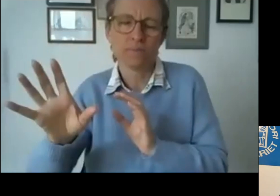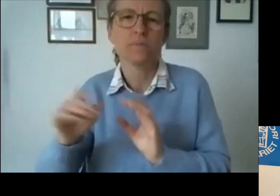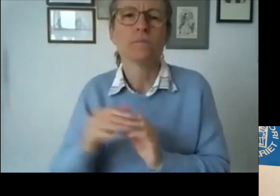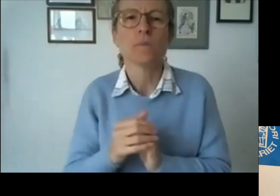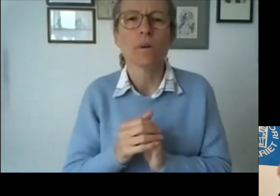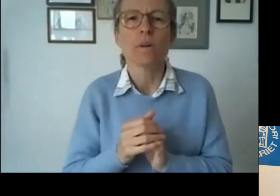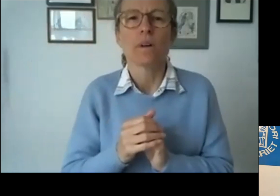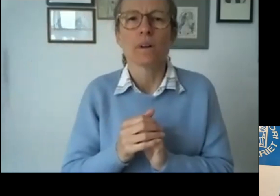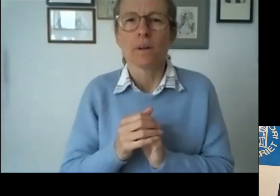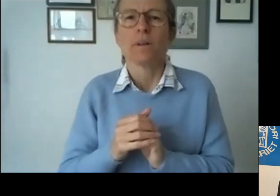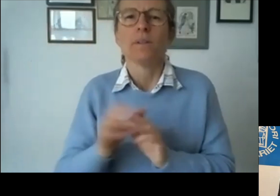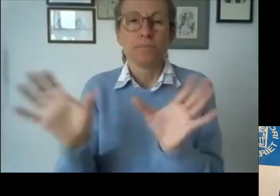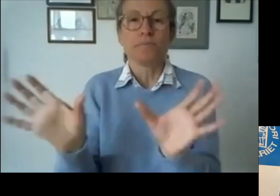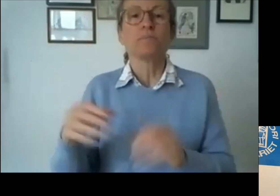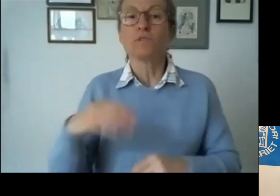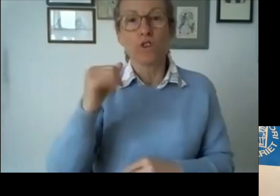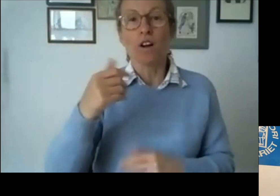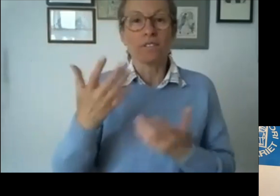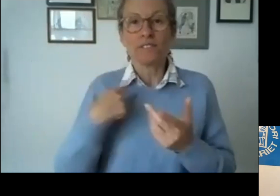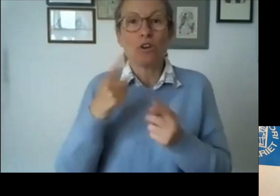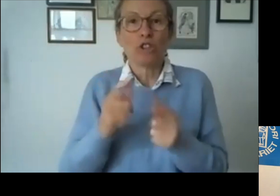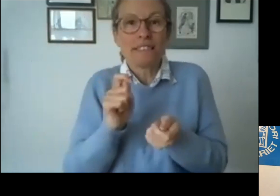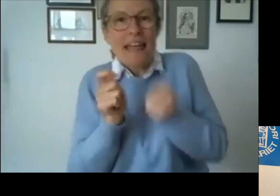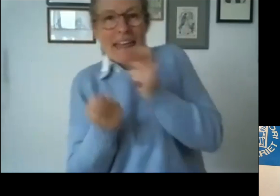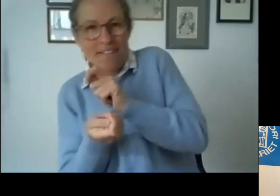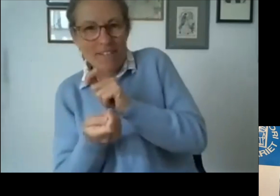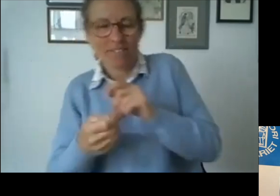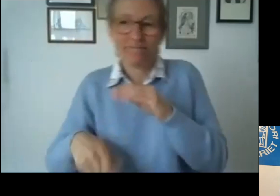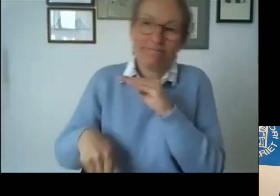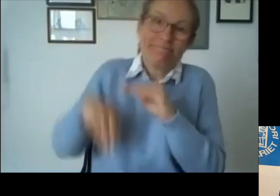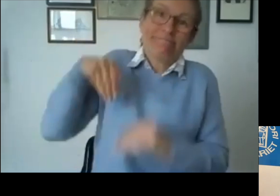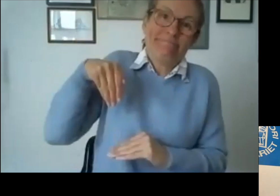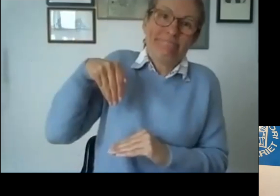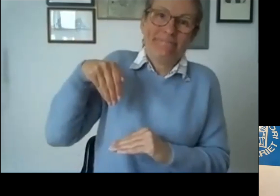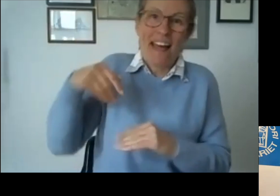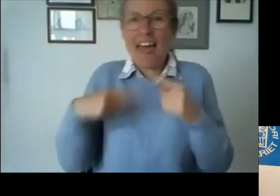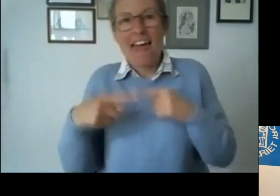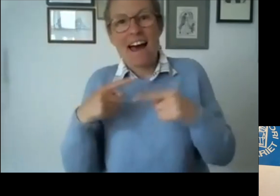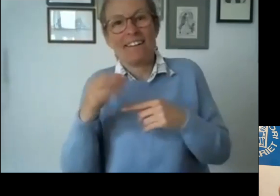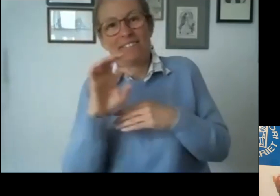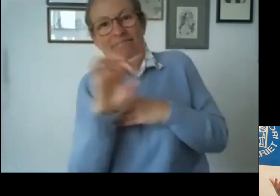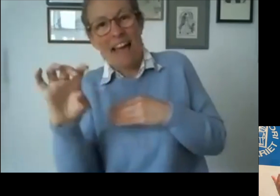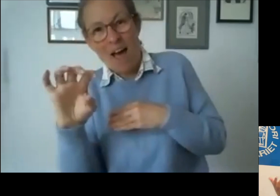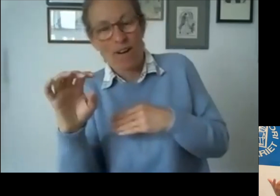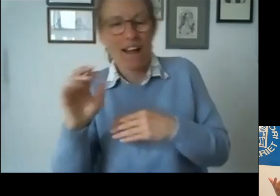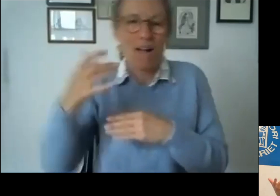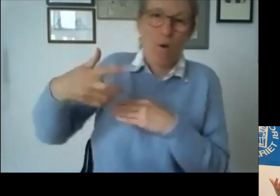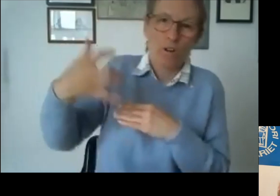so it's built in a different way or constructed in a different way. So we see that for instance that sign we've had to change it,